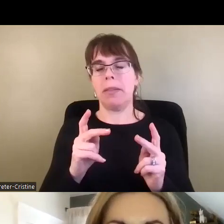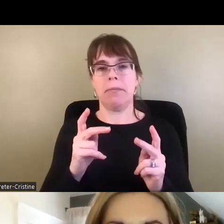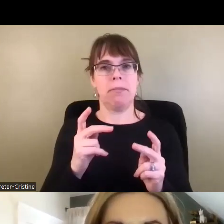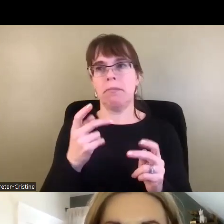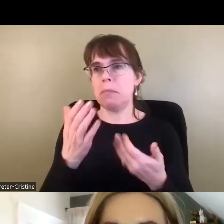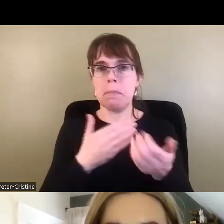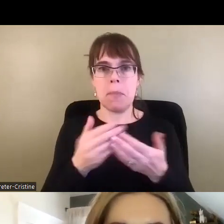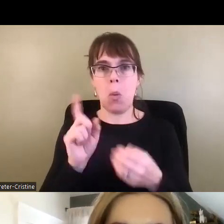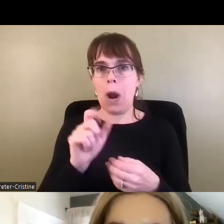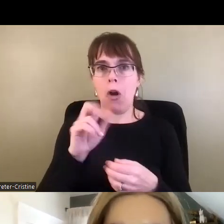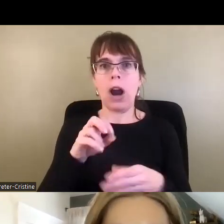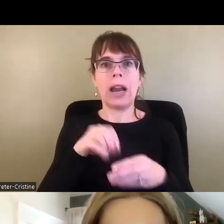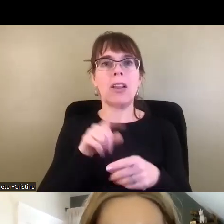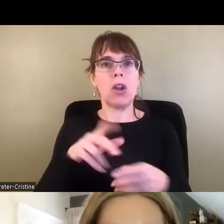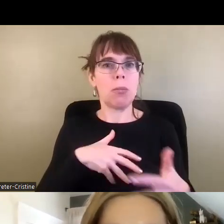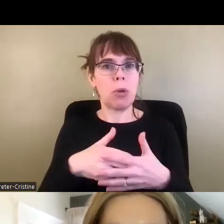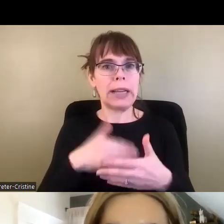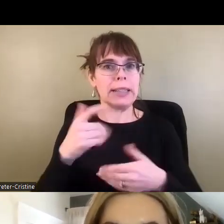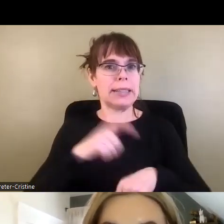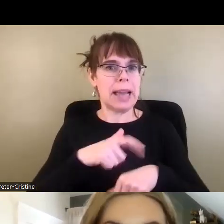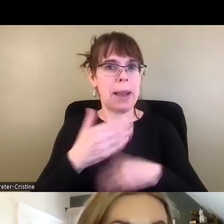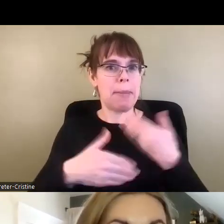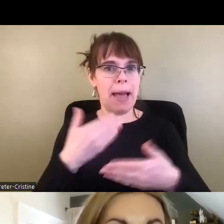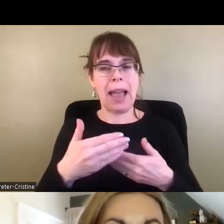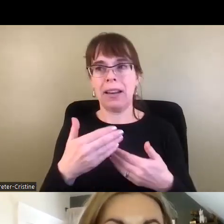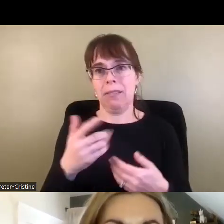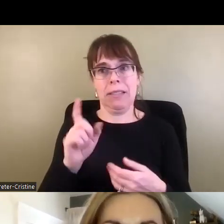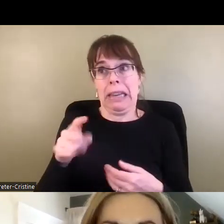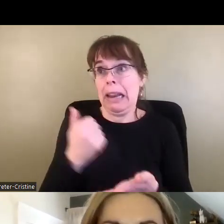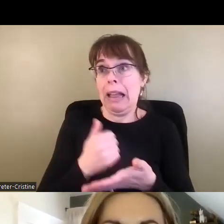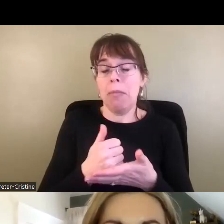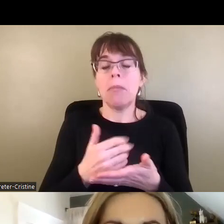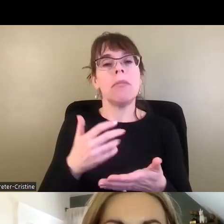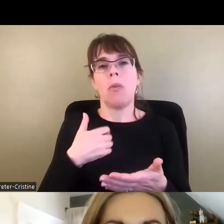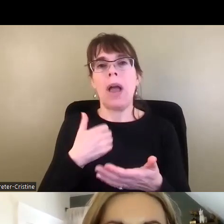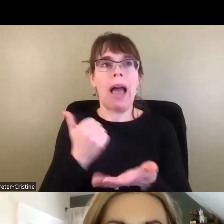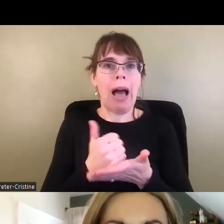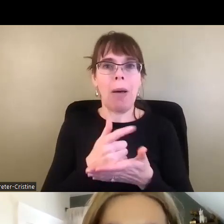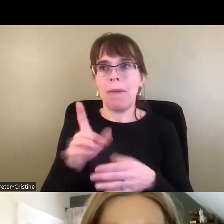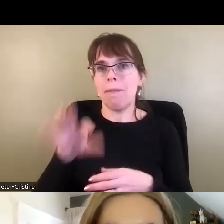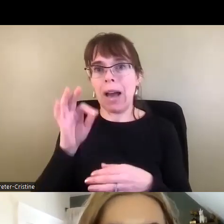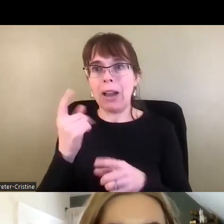and any sort of situation that need help. So we navigate people to clinics in New Mexico,